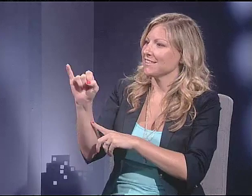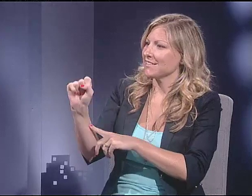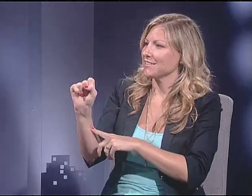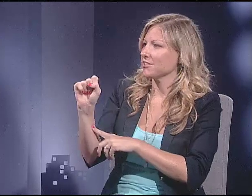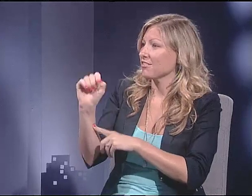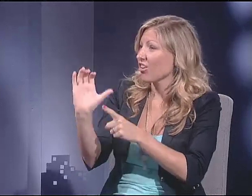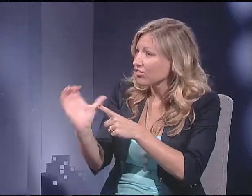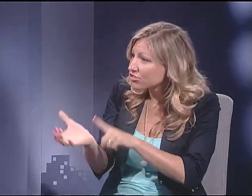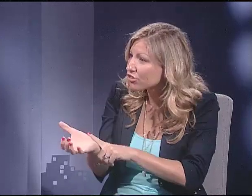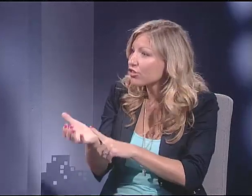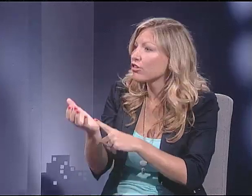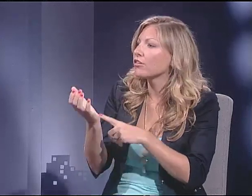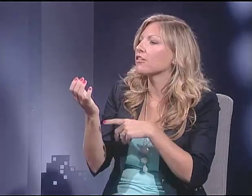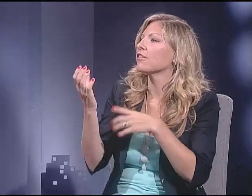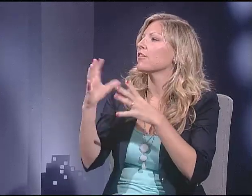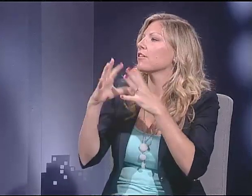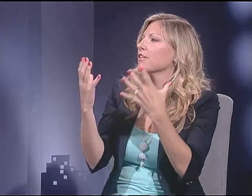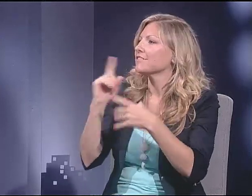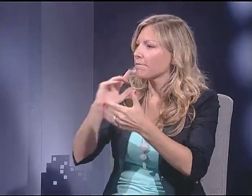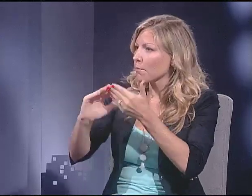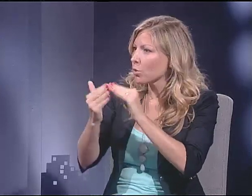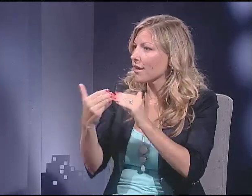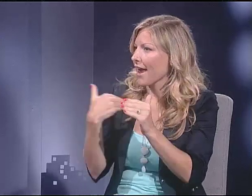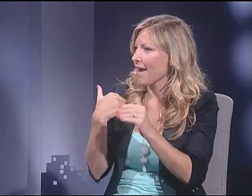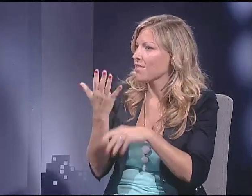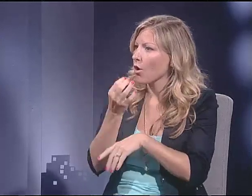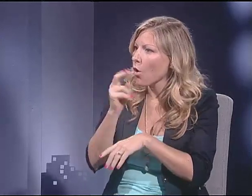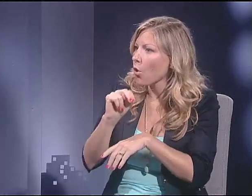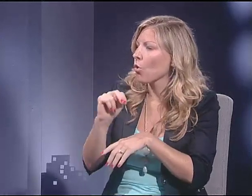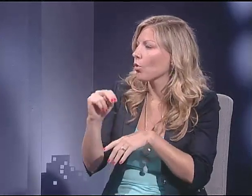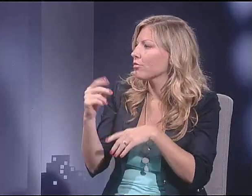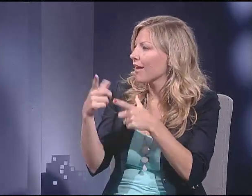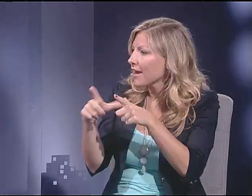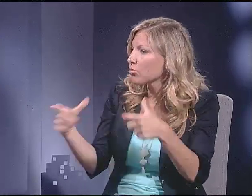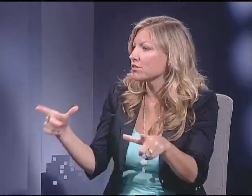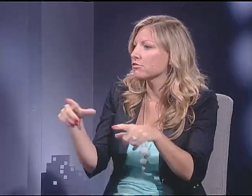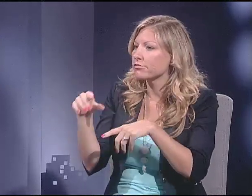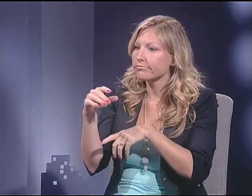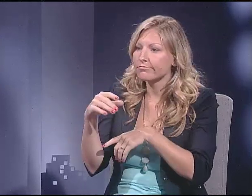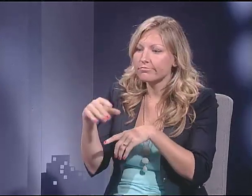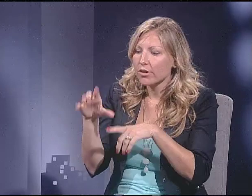about being related to deafness because it's not just about genetics.